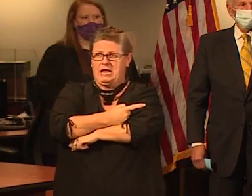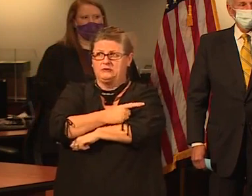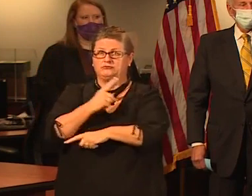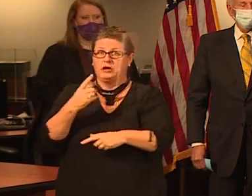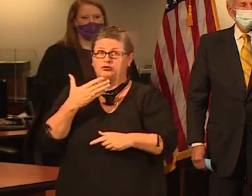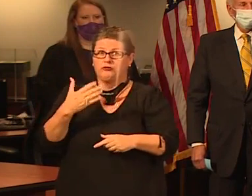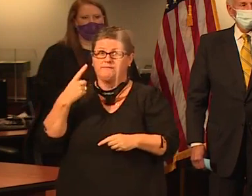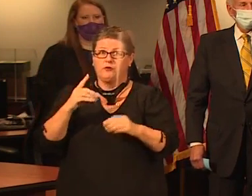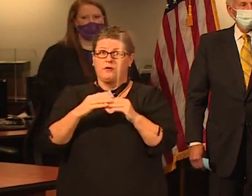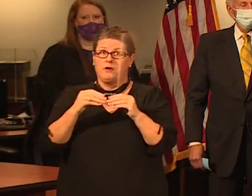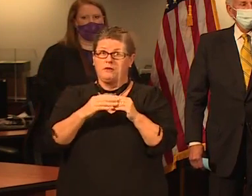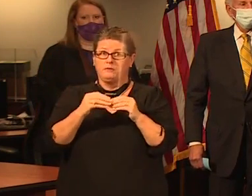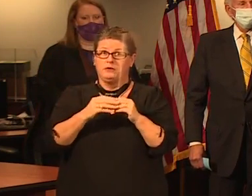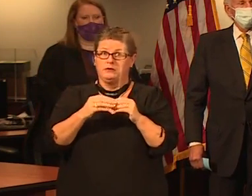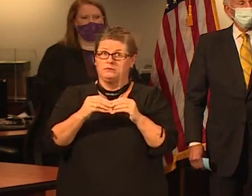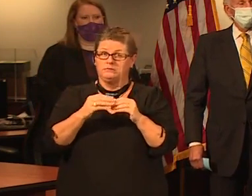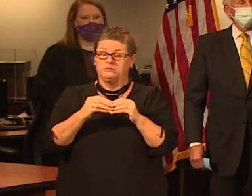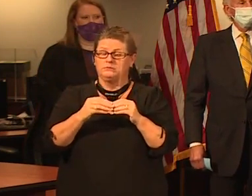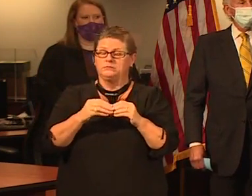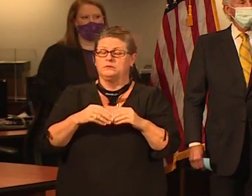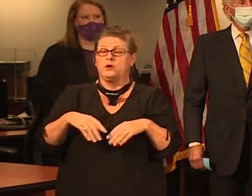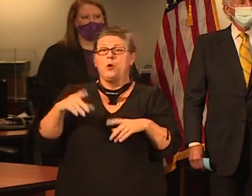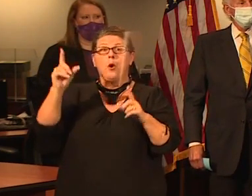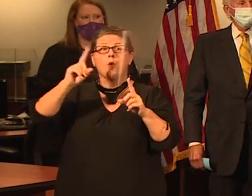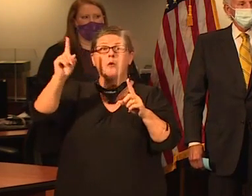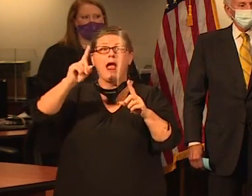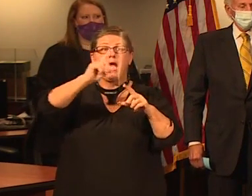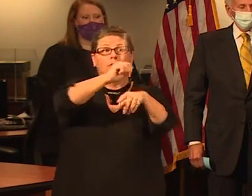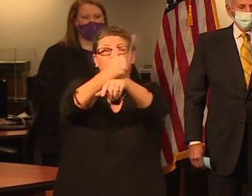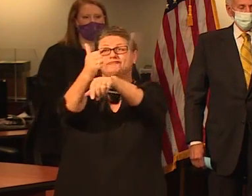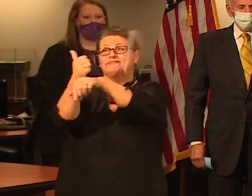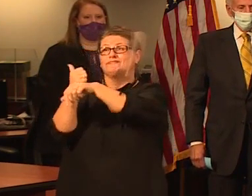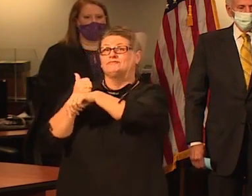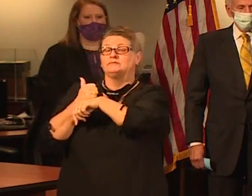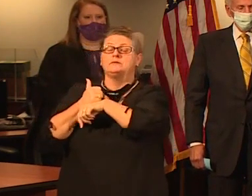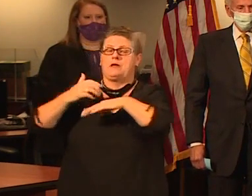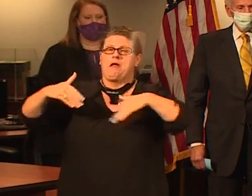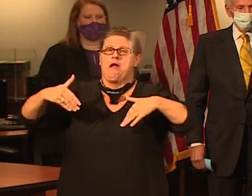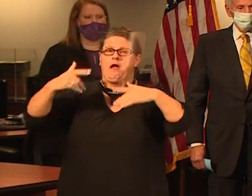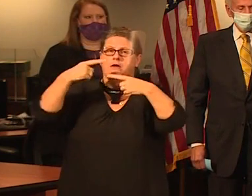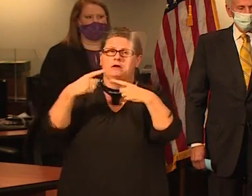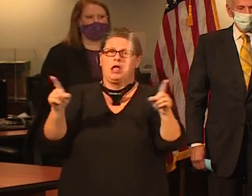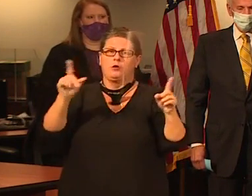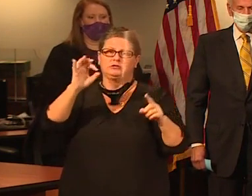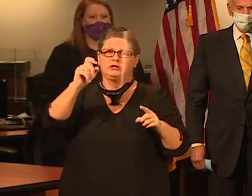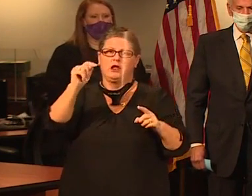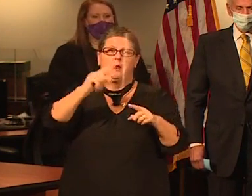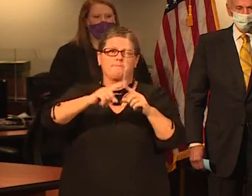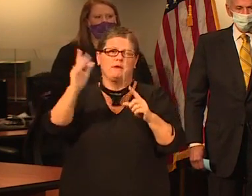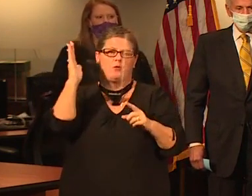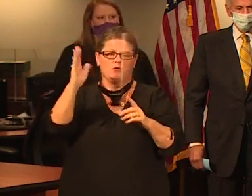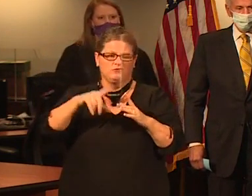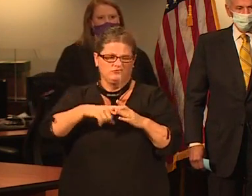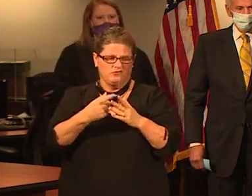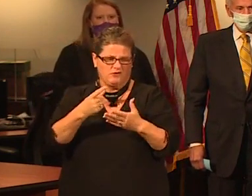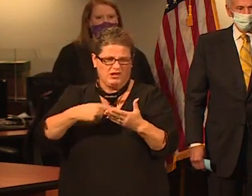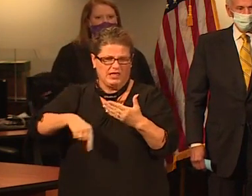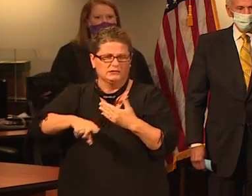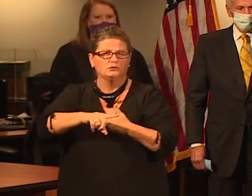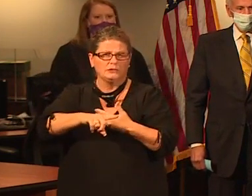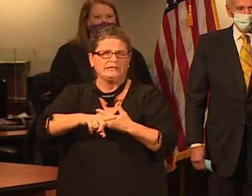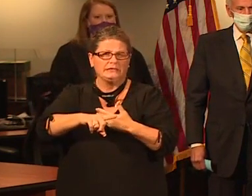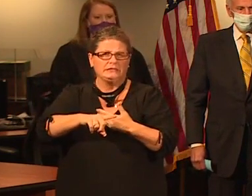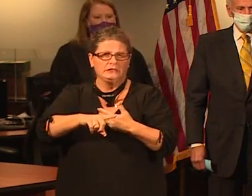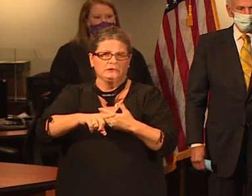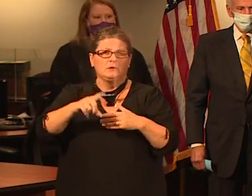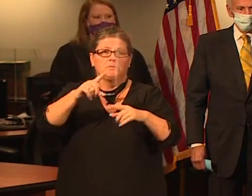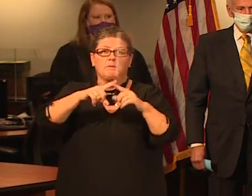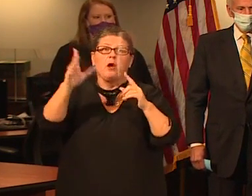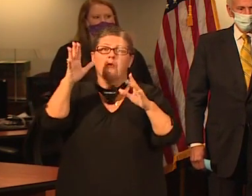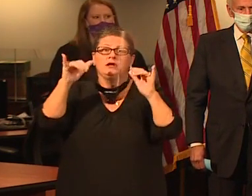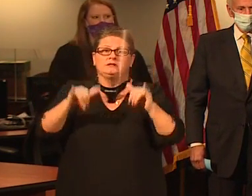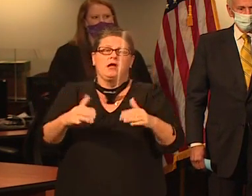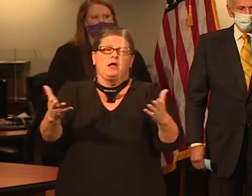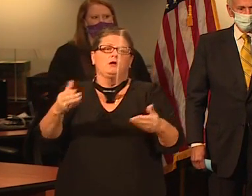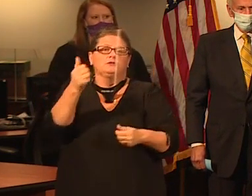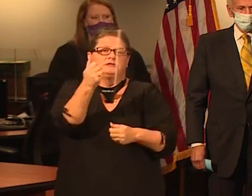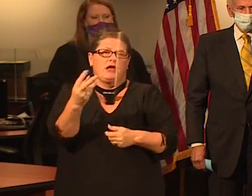IT IS A GREAT RESOURCE, ADDITIONAL TESTING RESOURCE FOR THE COLUMBIA AREA AND THOSE SITES ARE STILL BEING DETERMINED, THE TESTING SHOULD START, I BELIEVE,